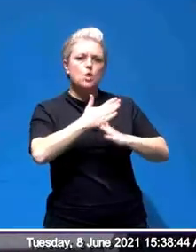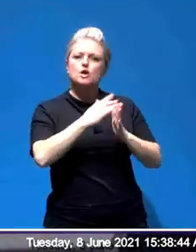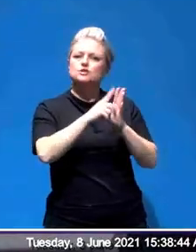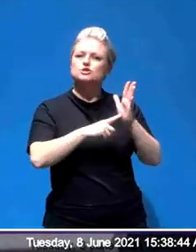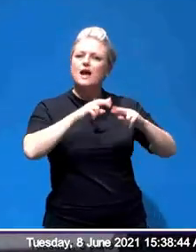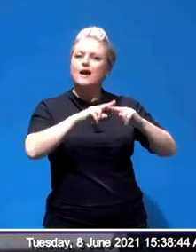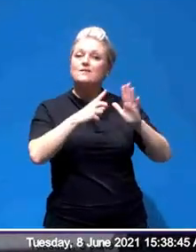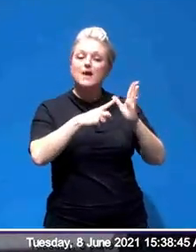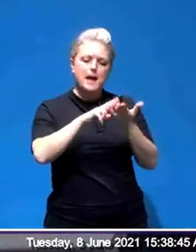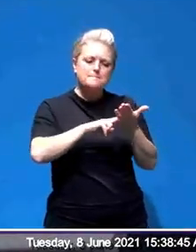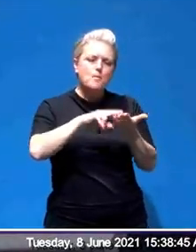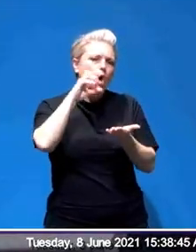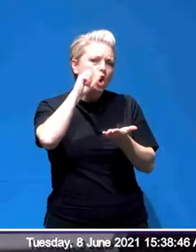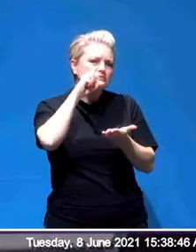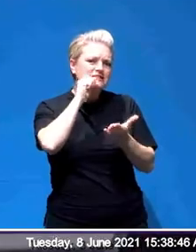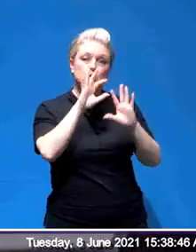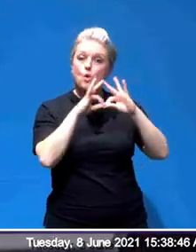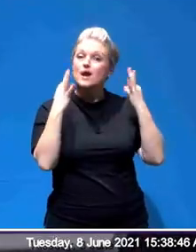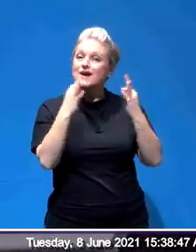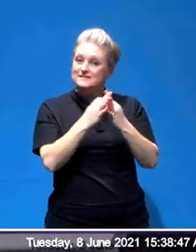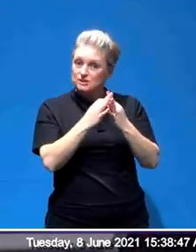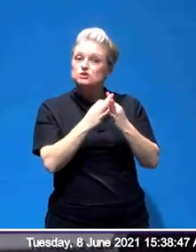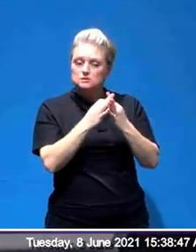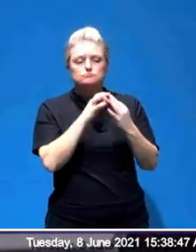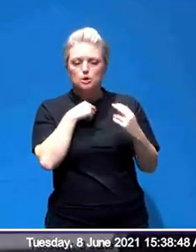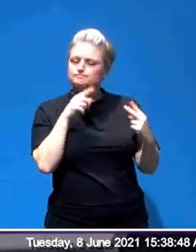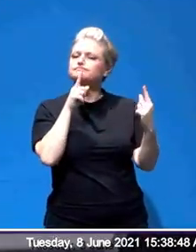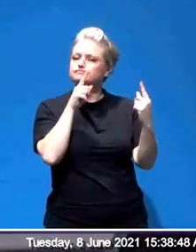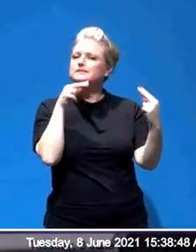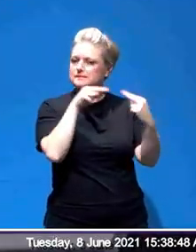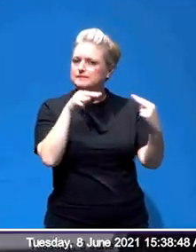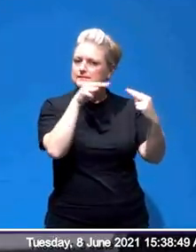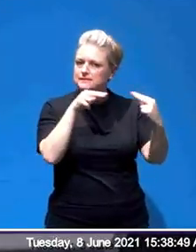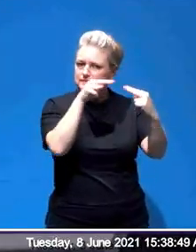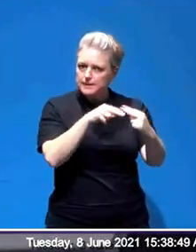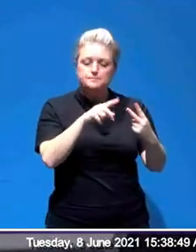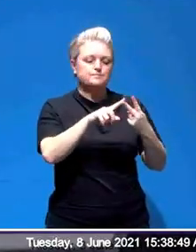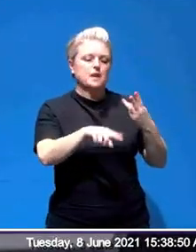heavily involved with the training of our client influencers group that we set